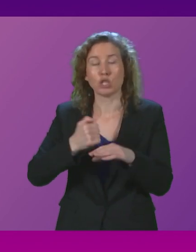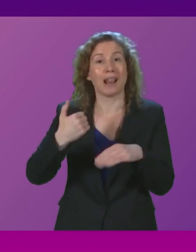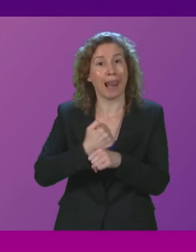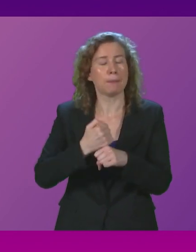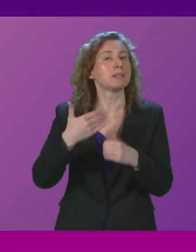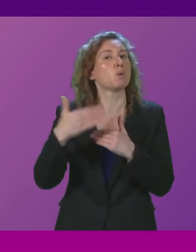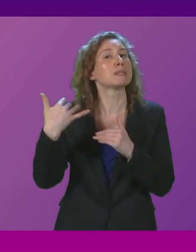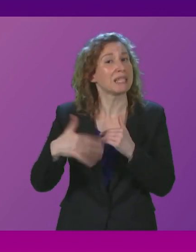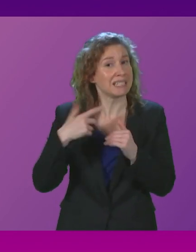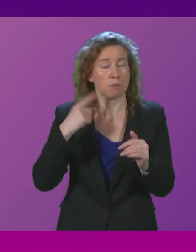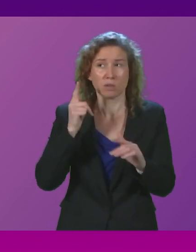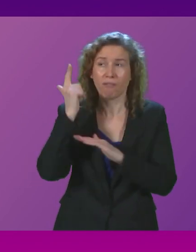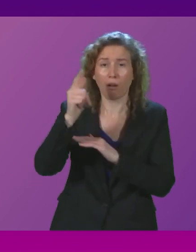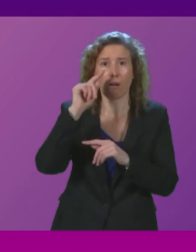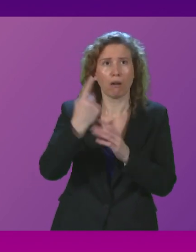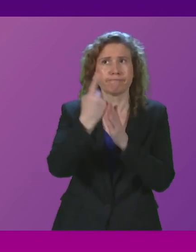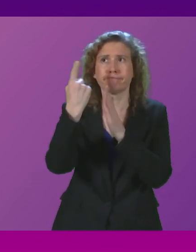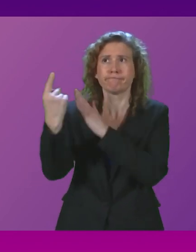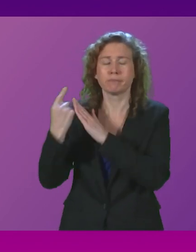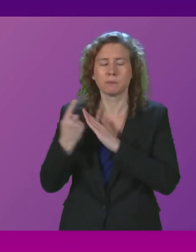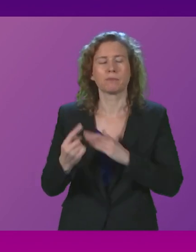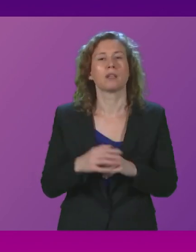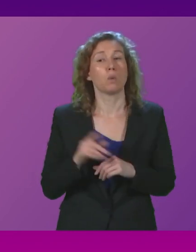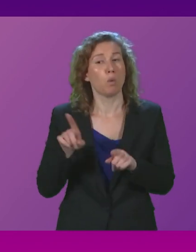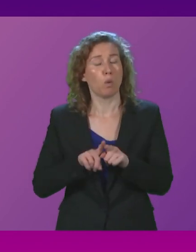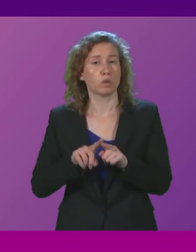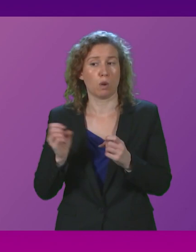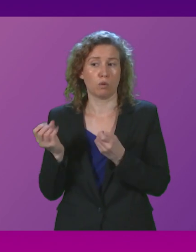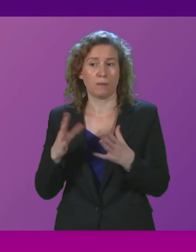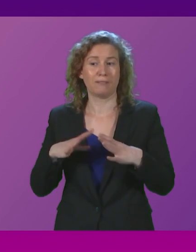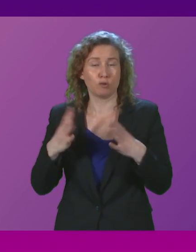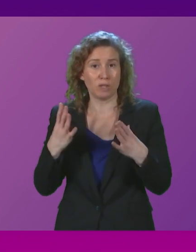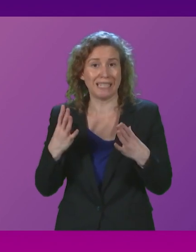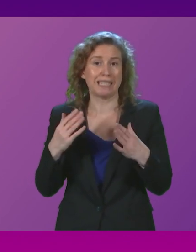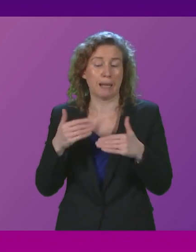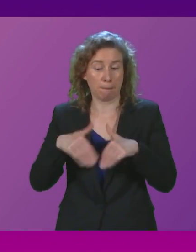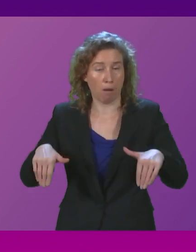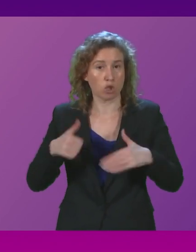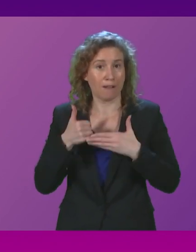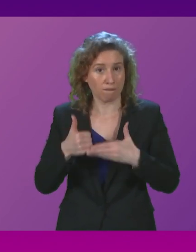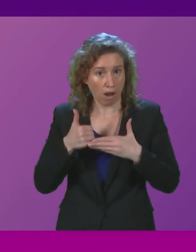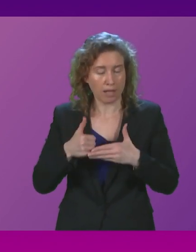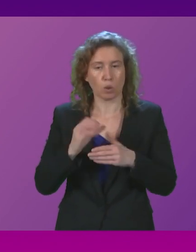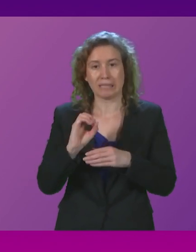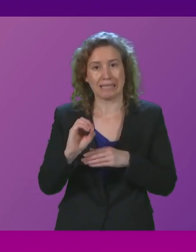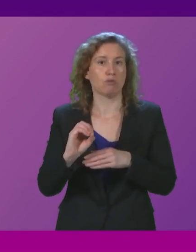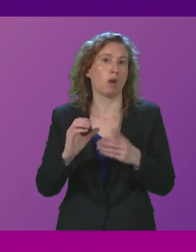In addition, the Home Energy Scotland service provides free impartial advice on zero-emissions heating and energy efficiency.